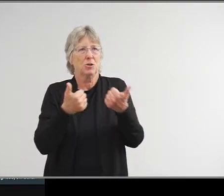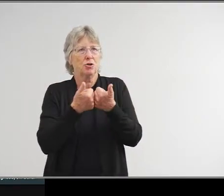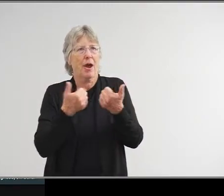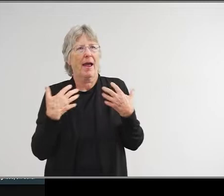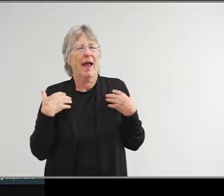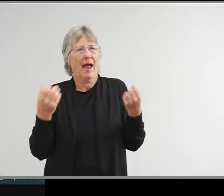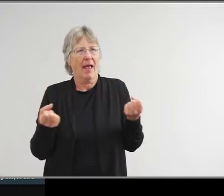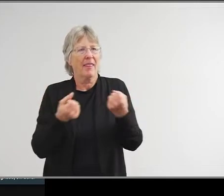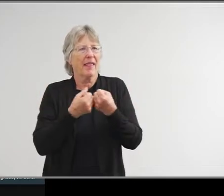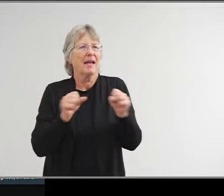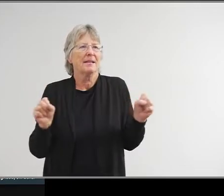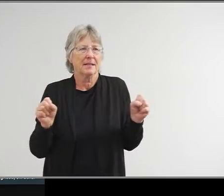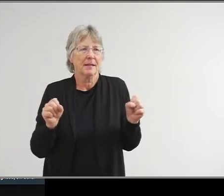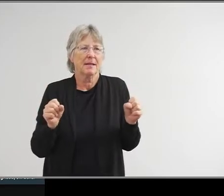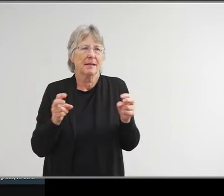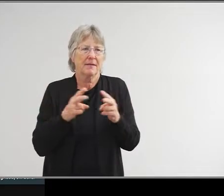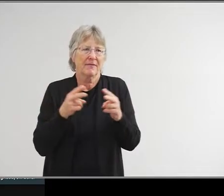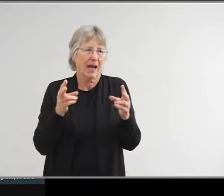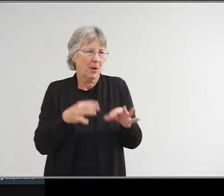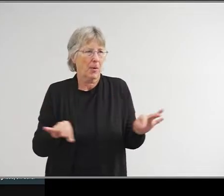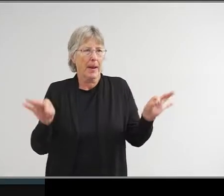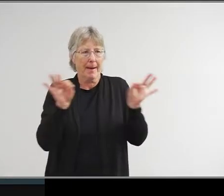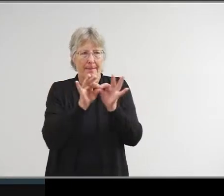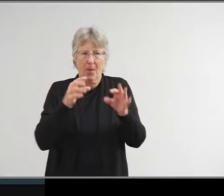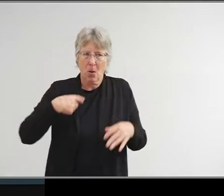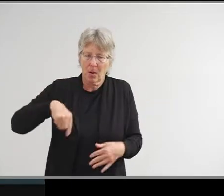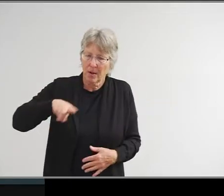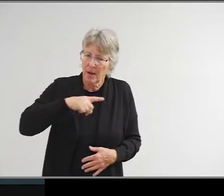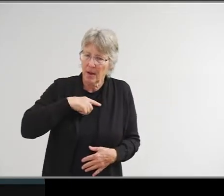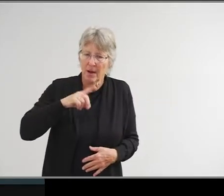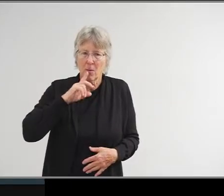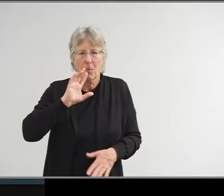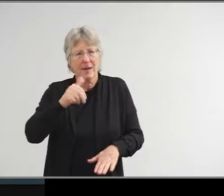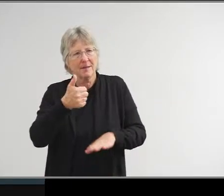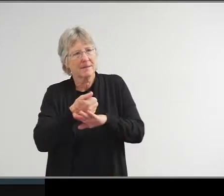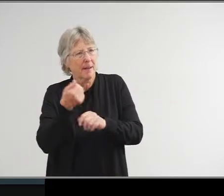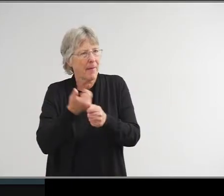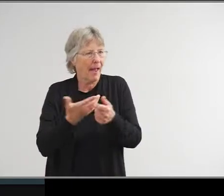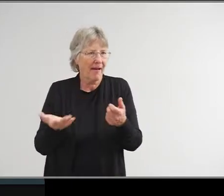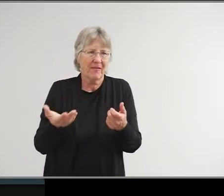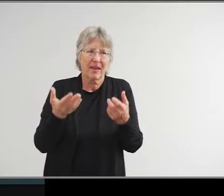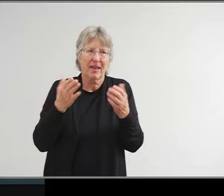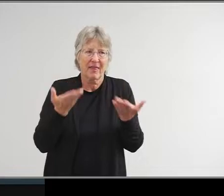has been of utmost importance to us. We have implemented every single thing that we could